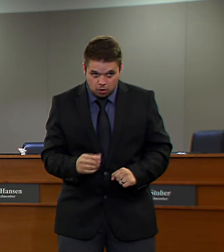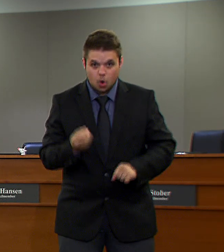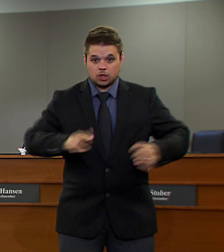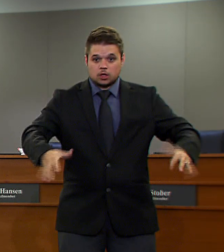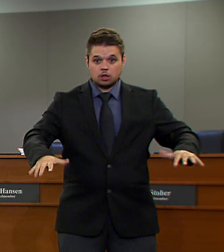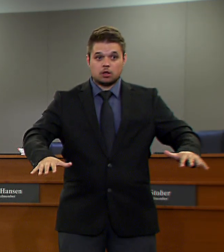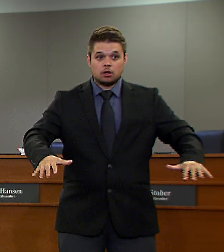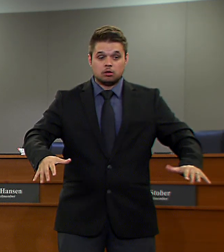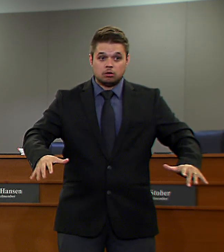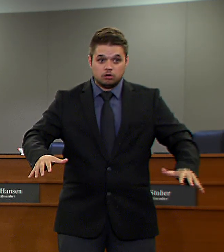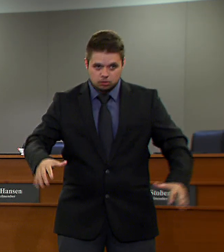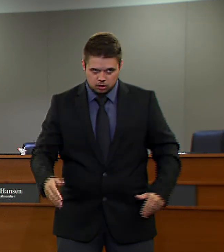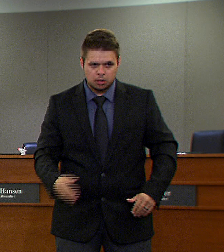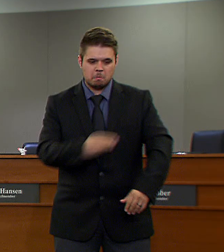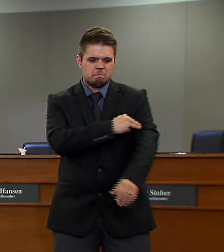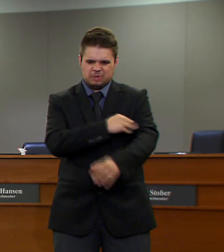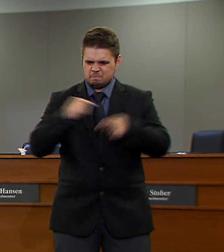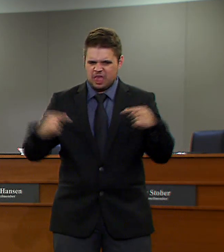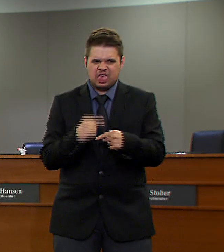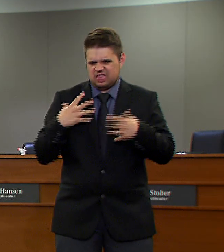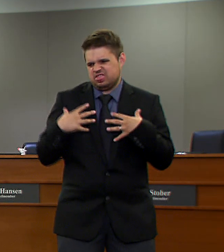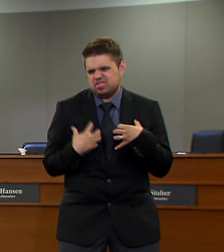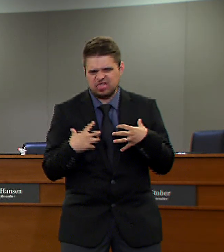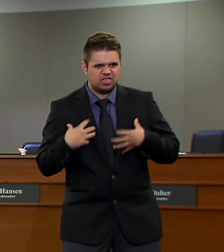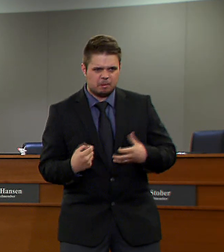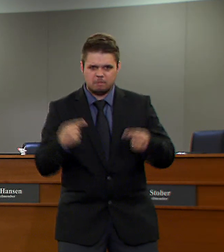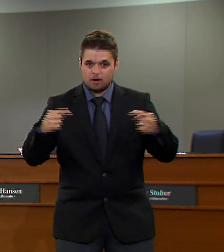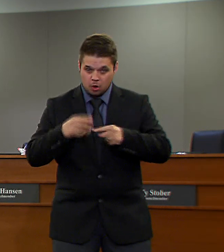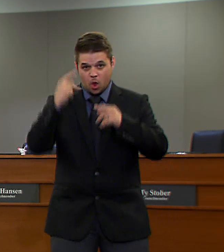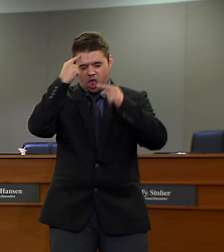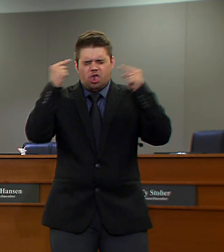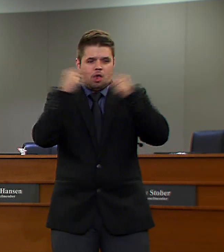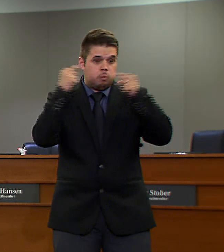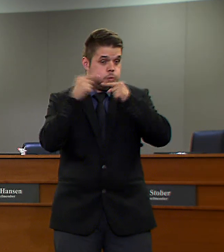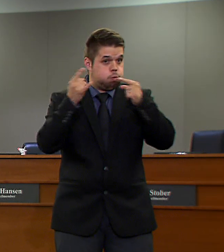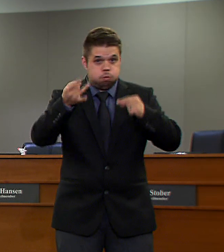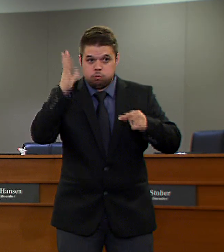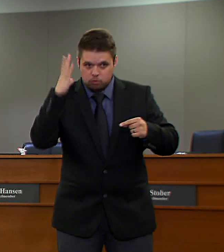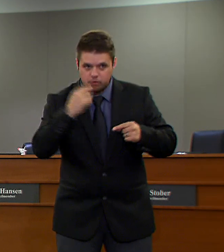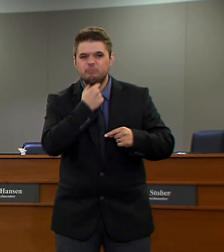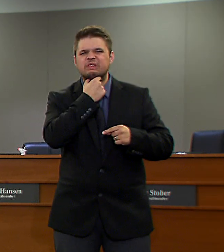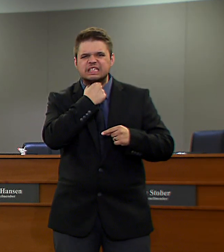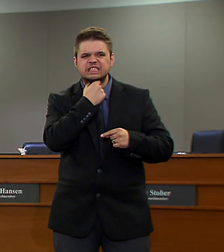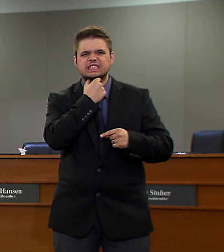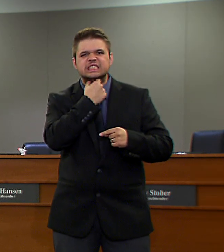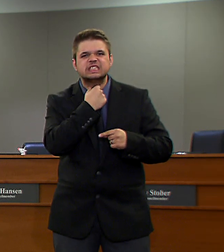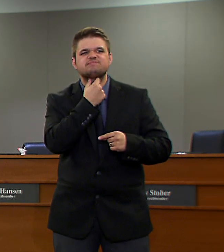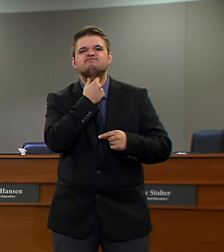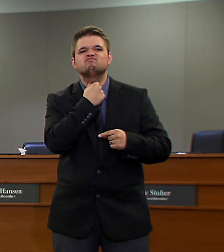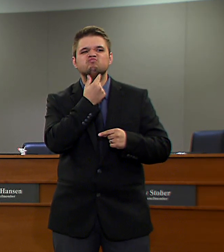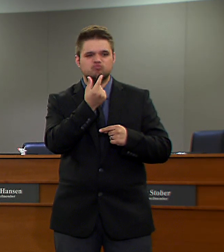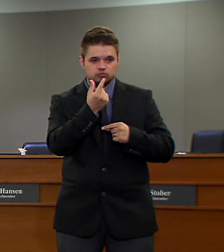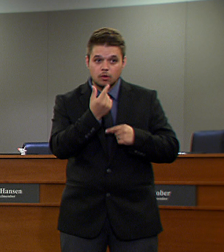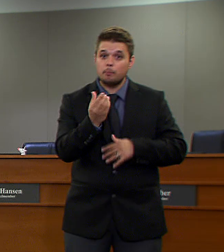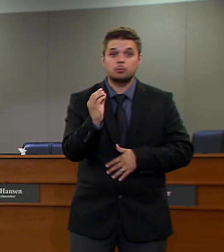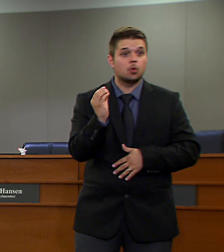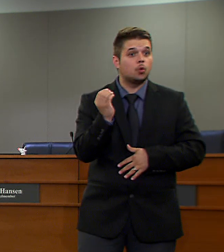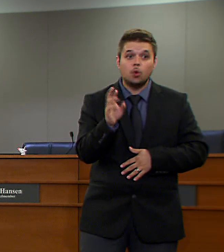Muscle pain. Headache. Sore throat. And a new loss of taste or